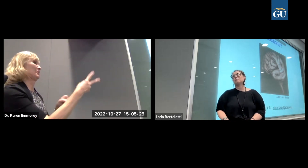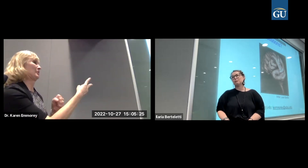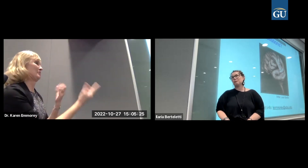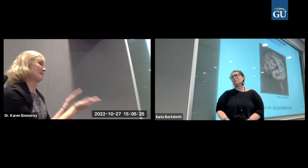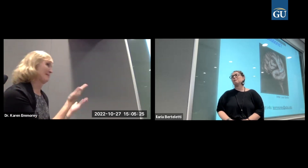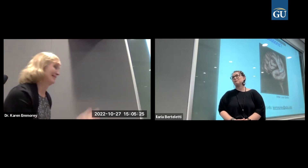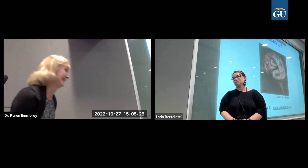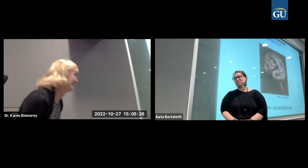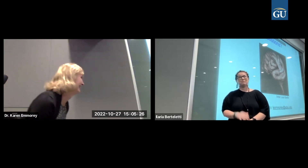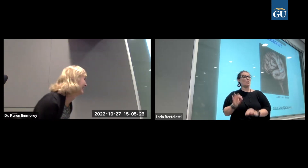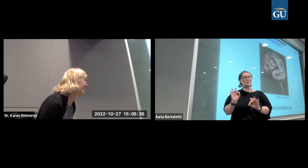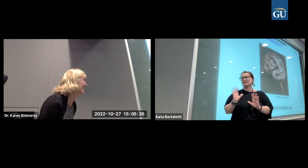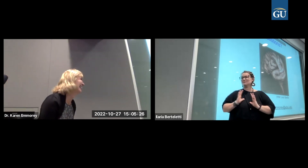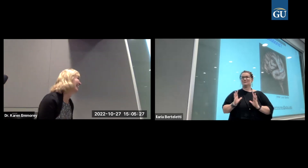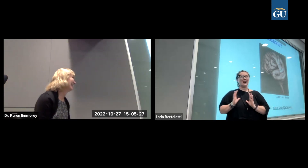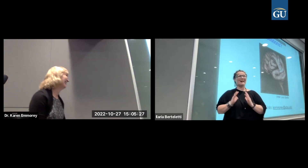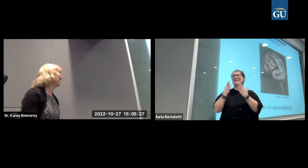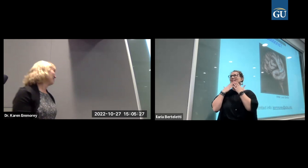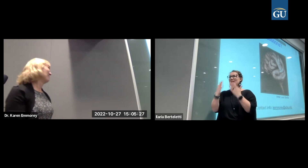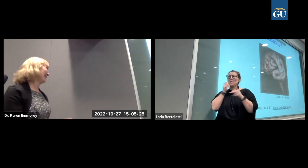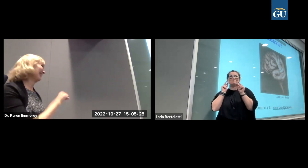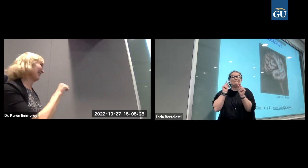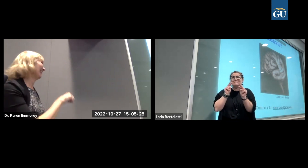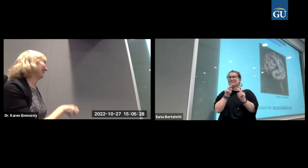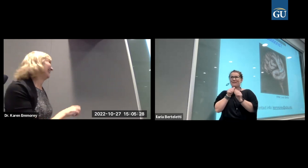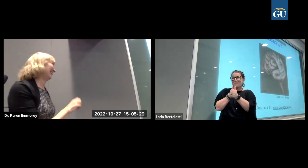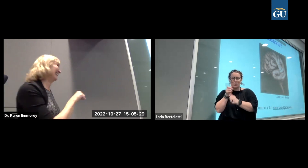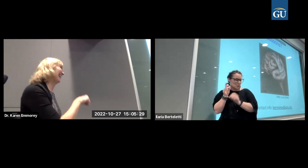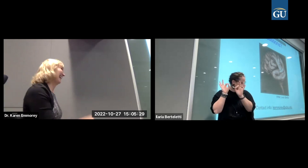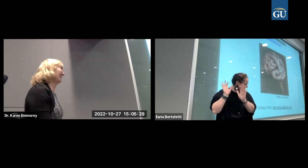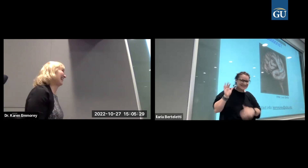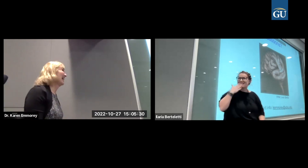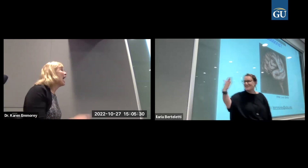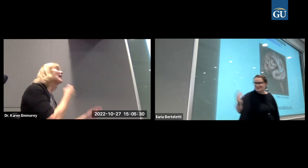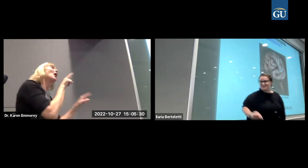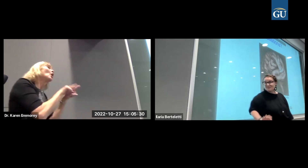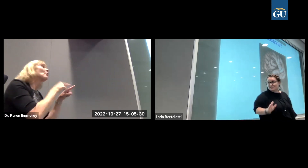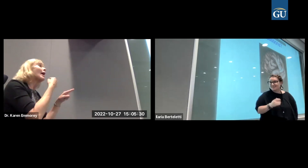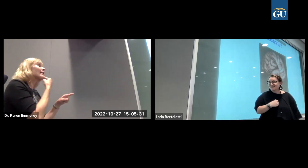I will say that we do have some published results already that come from